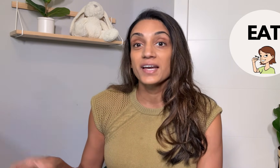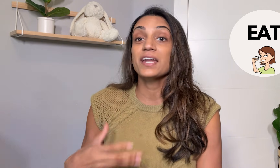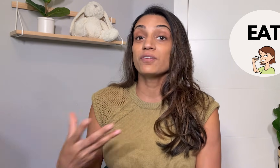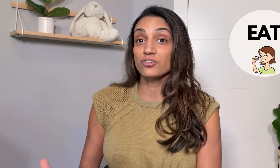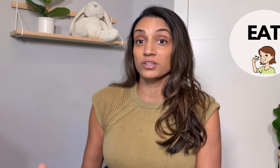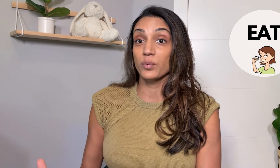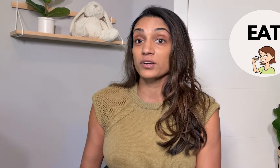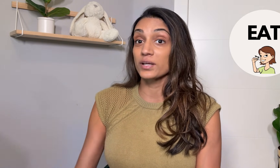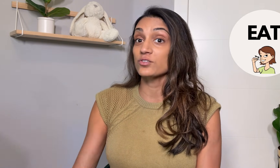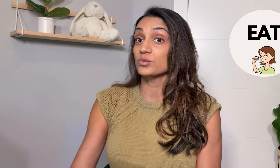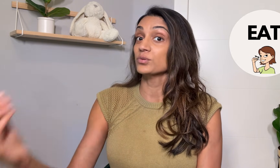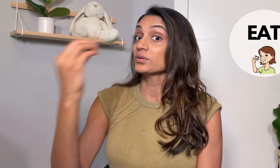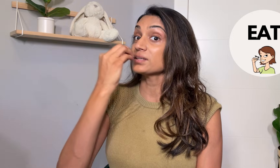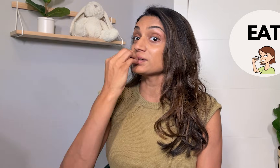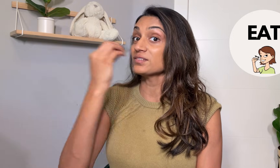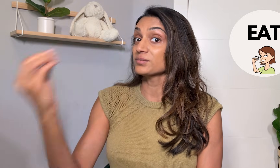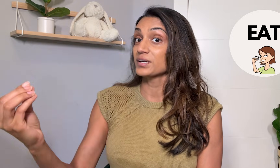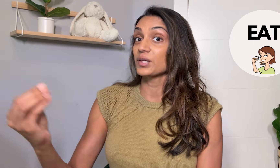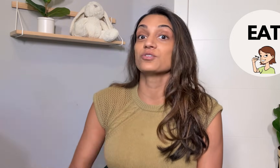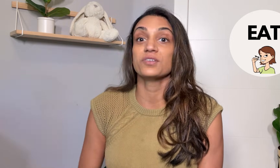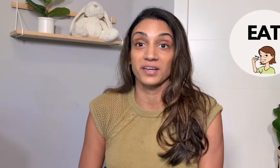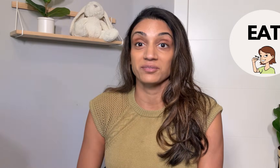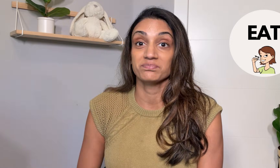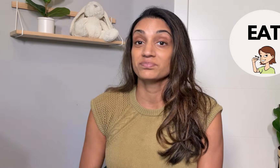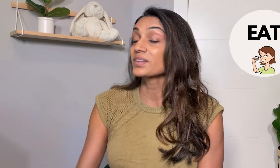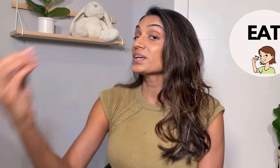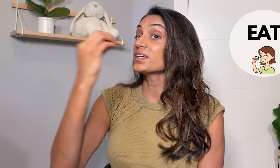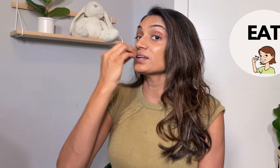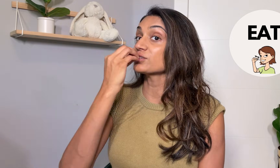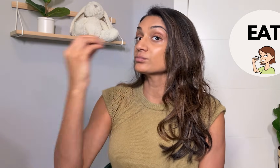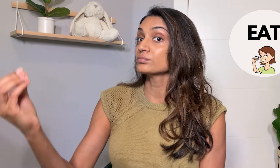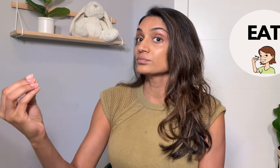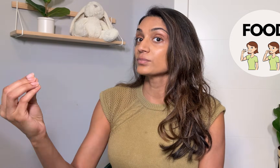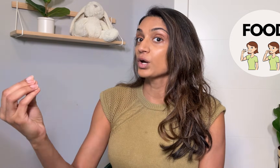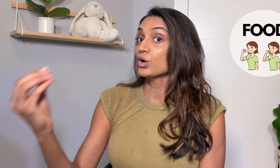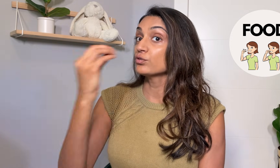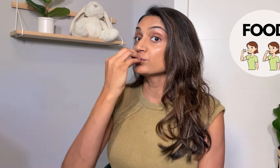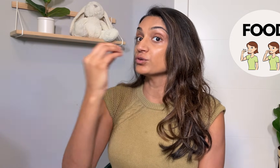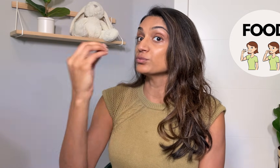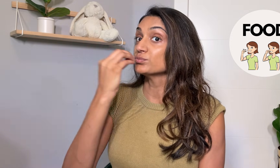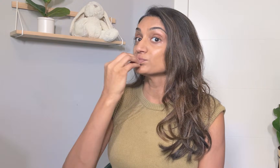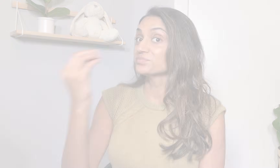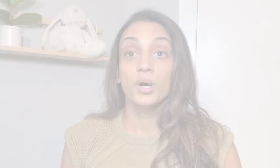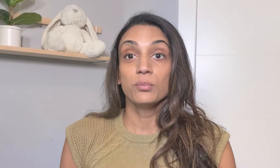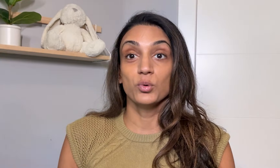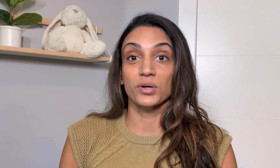And eventually, when they're ready to eat, they will do the sign. Eat food more.